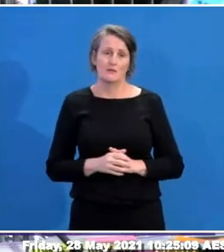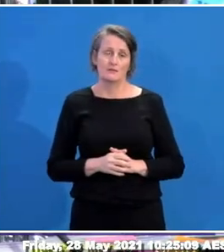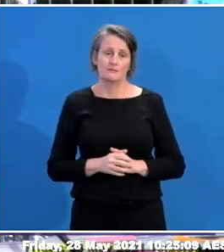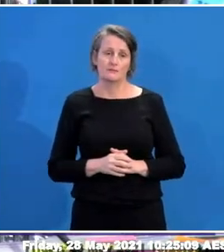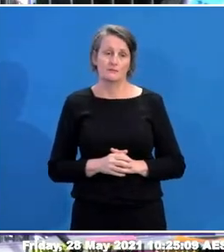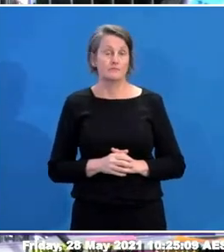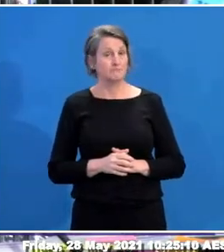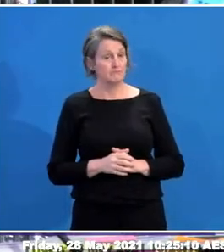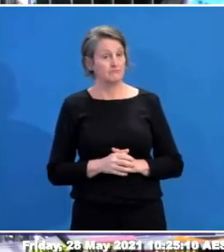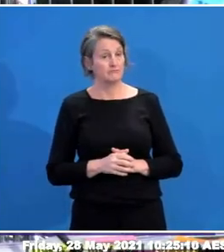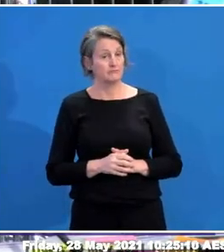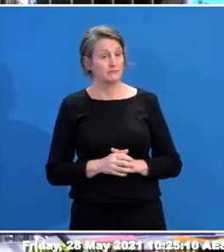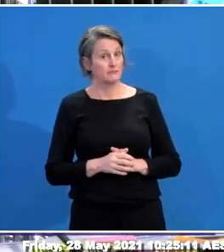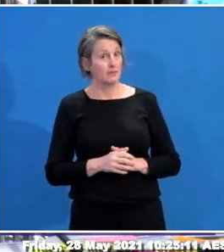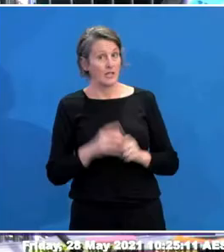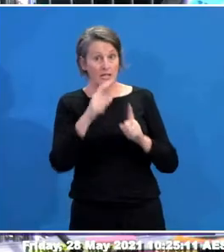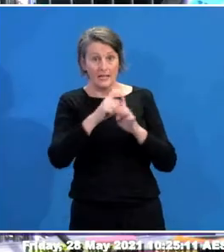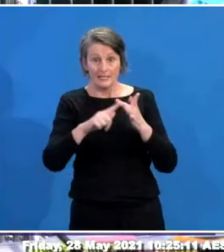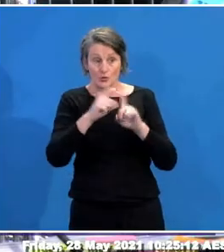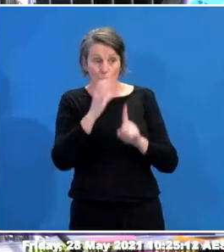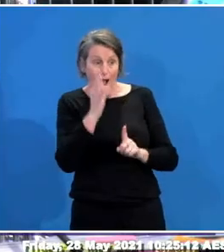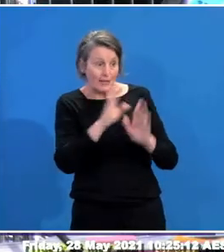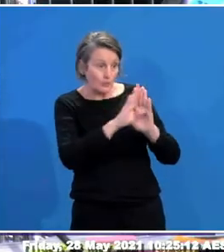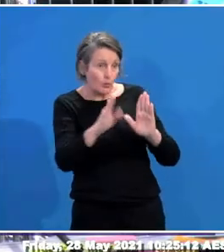Did you ask for any advice from anyone on the Board as to whether